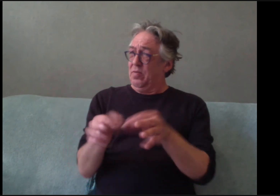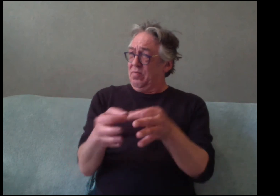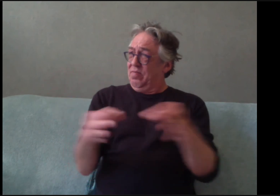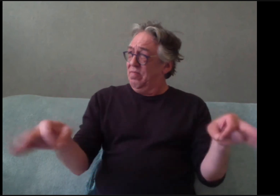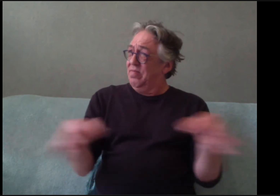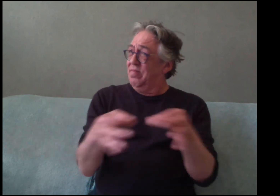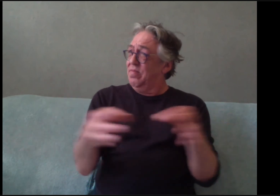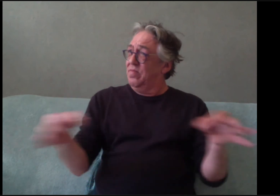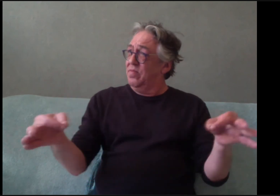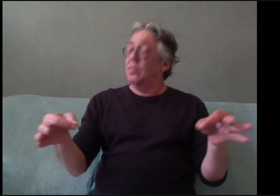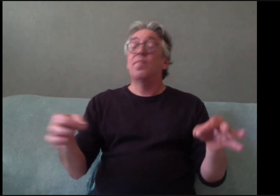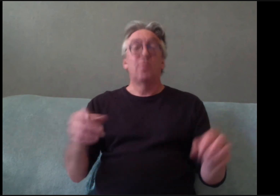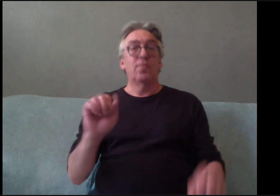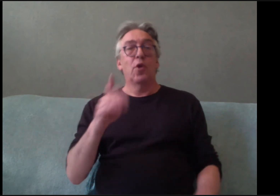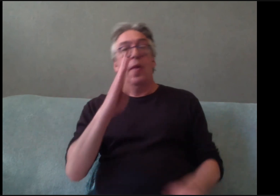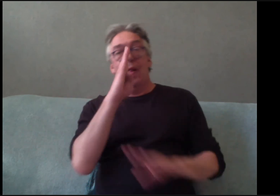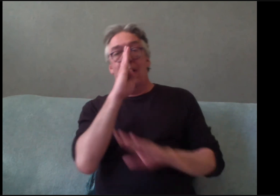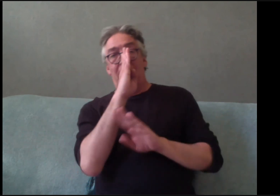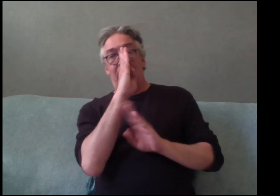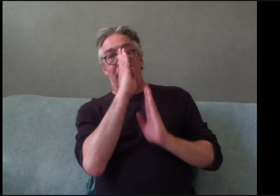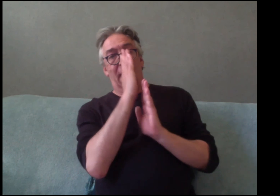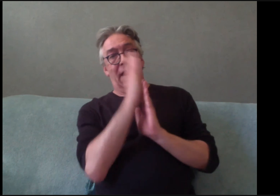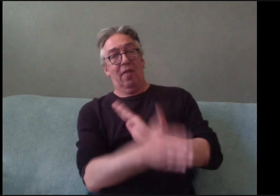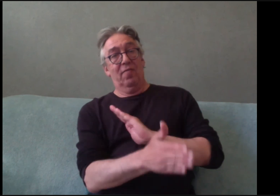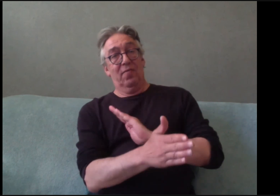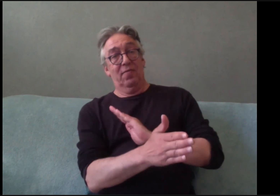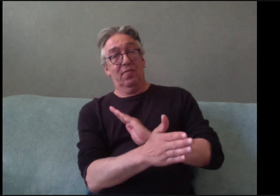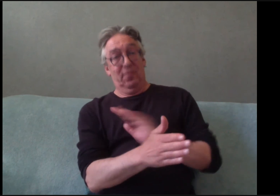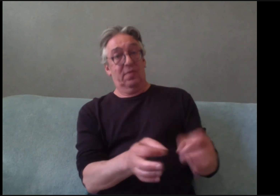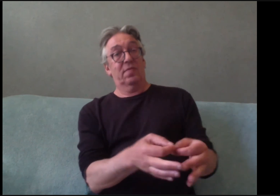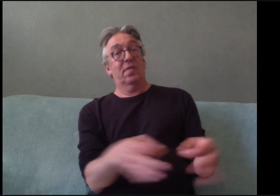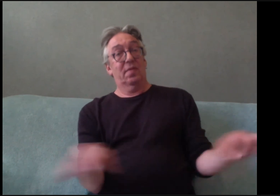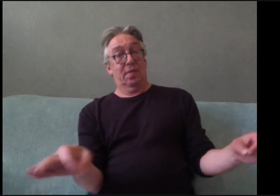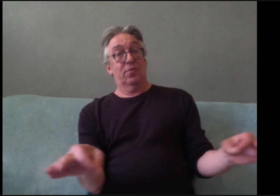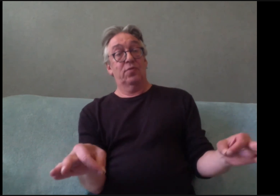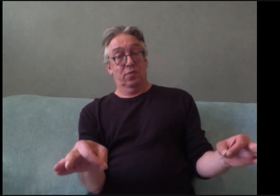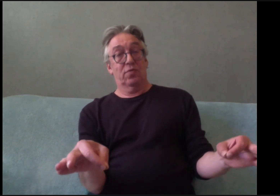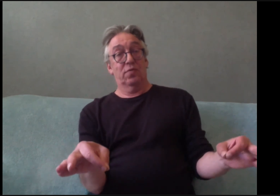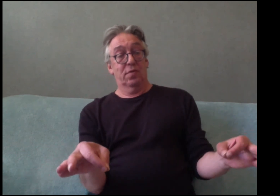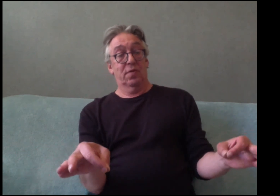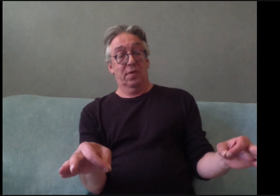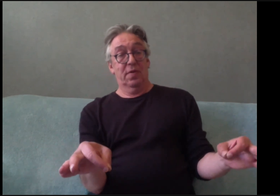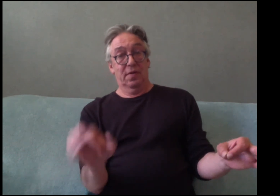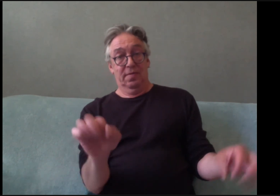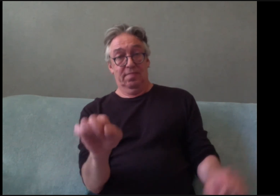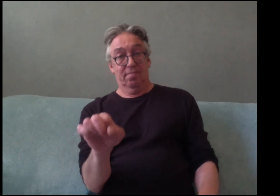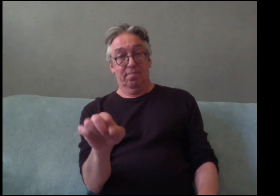Live captions and also what we're doing now,